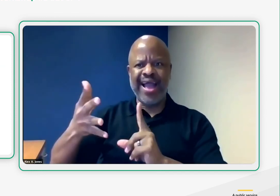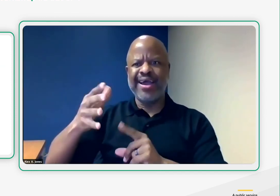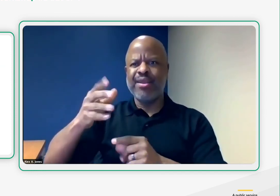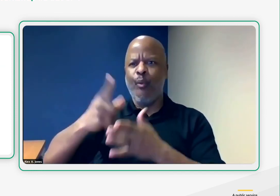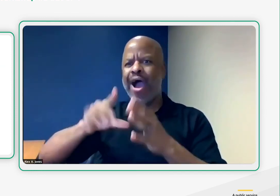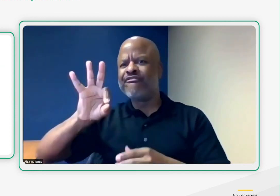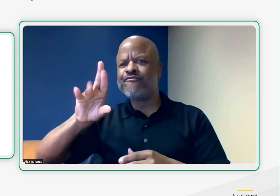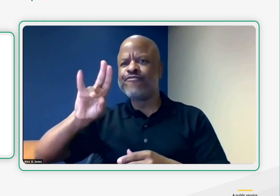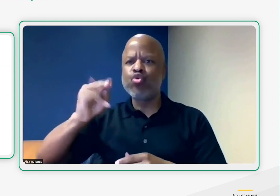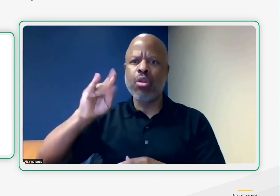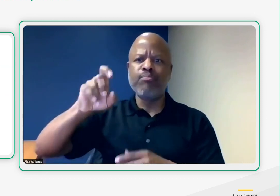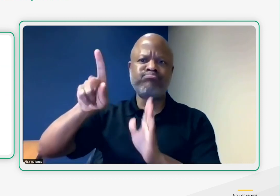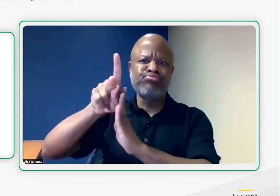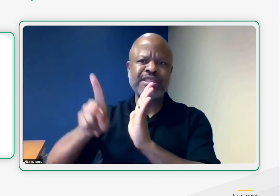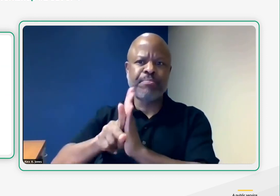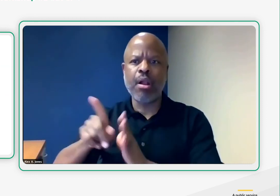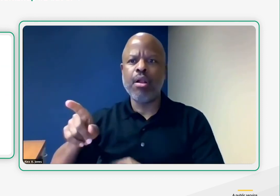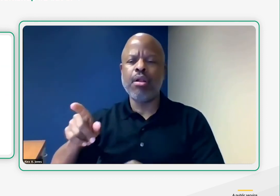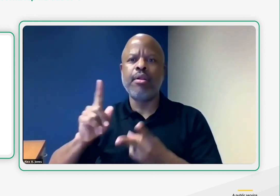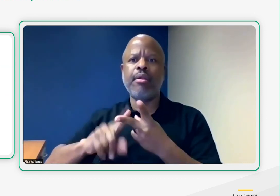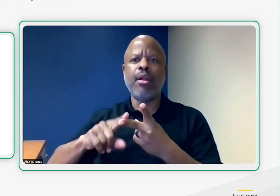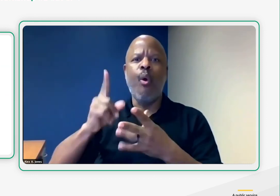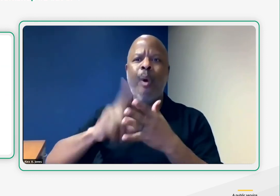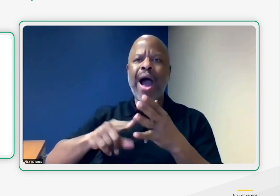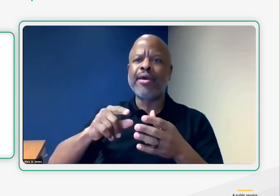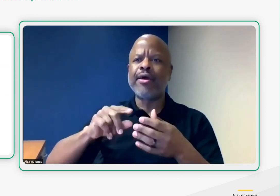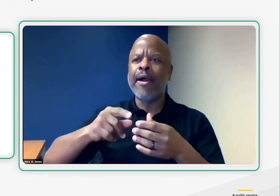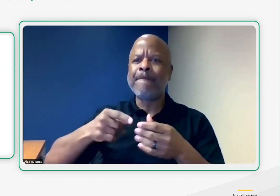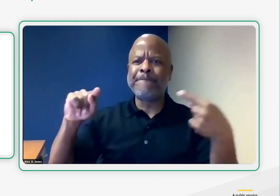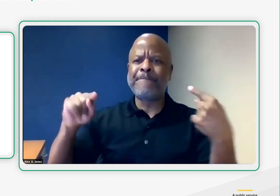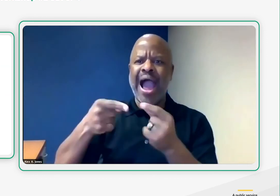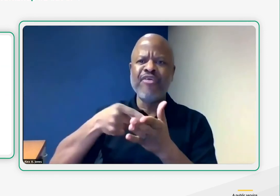the concepts, expanding on those,